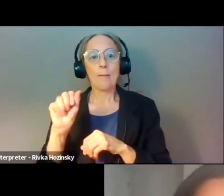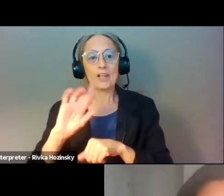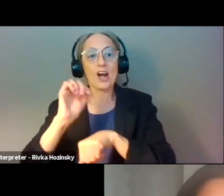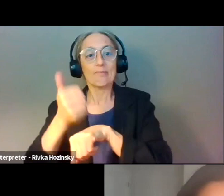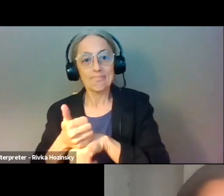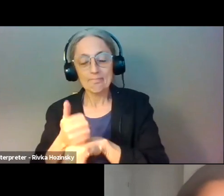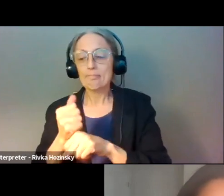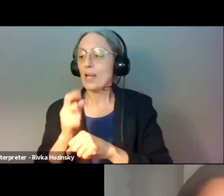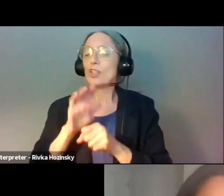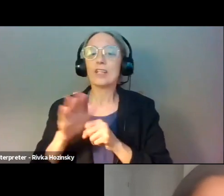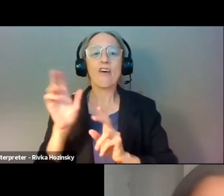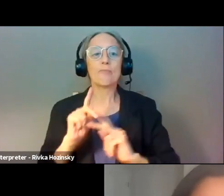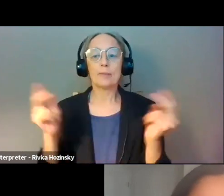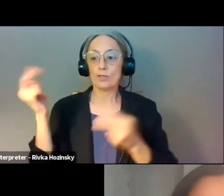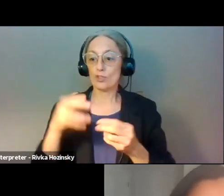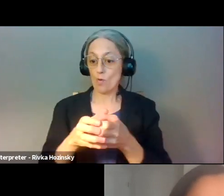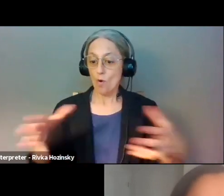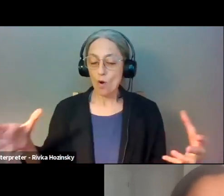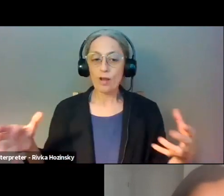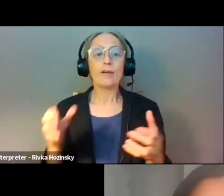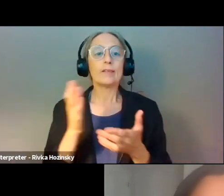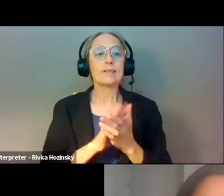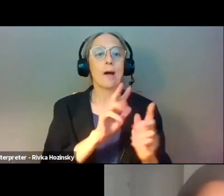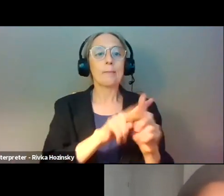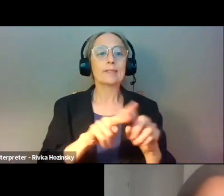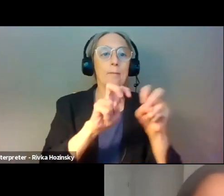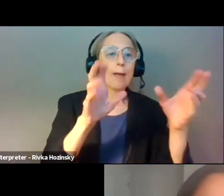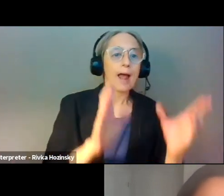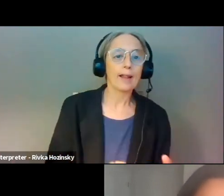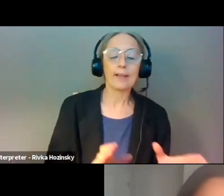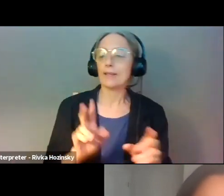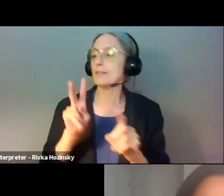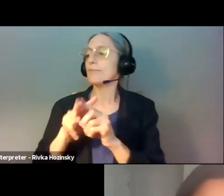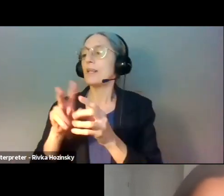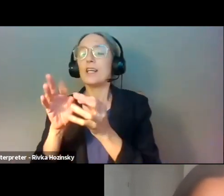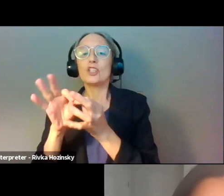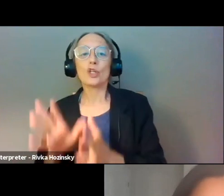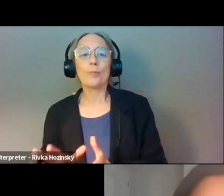people on the call to be panelists, ASL interpreter, stand-ins, and attendees,